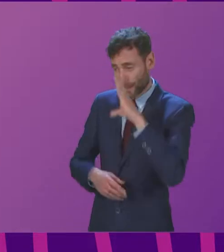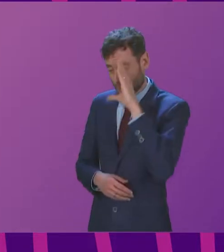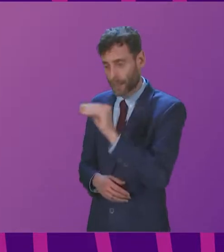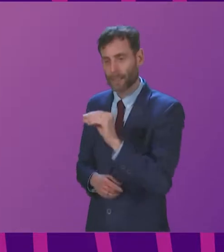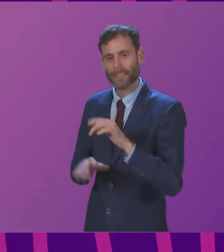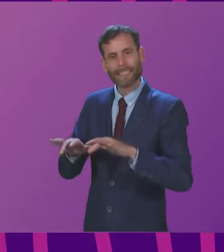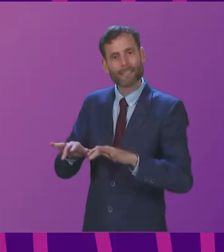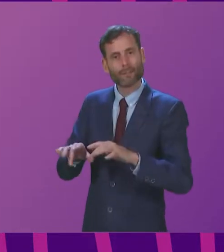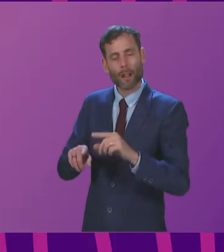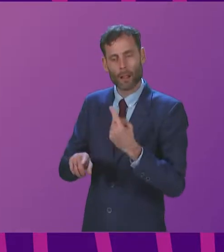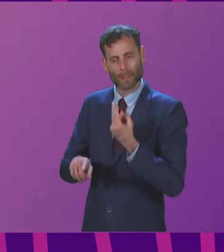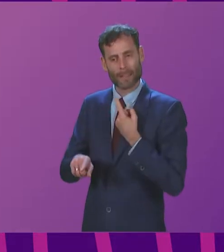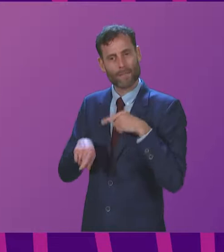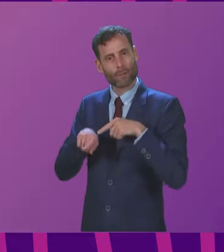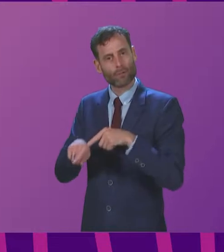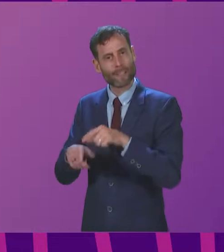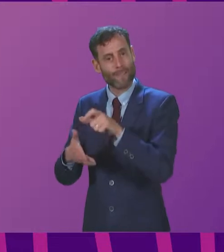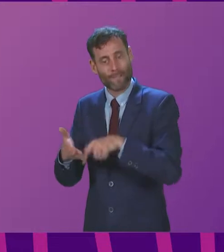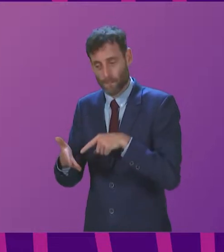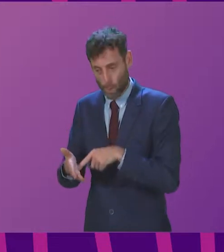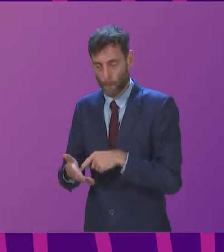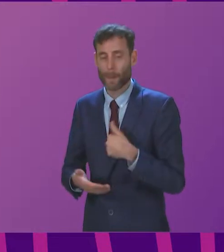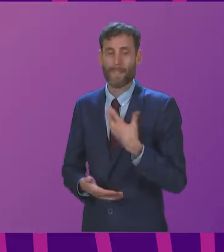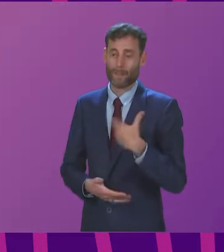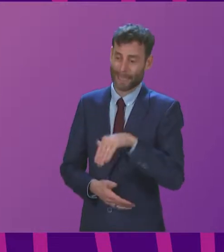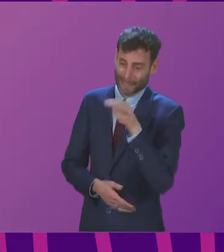and issues about constituents obtaining vaccination certification,